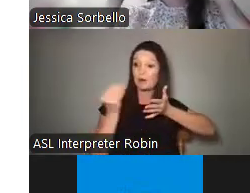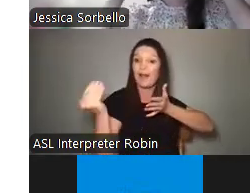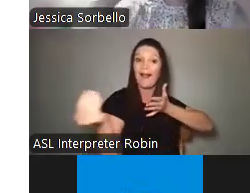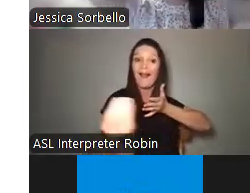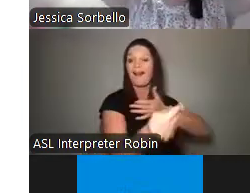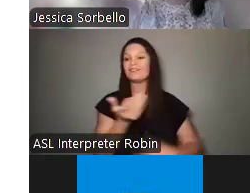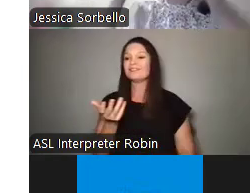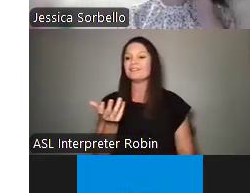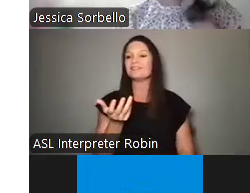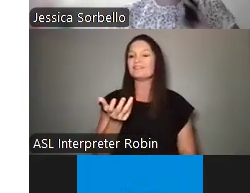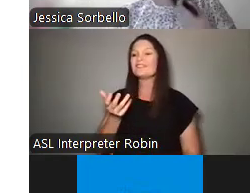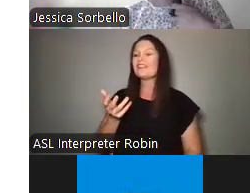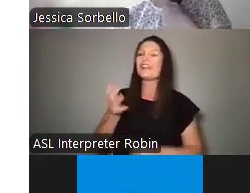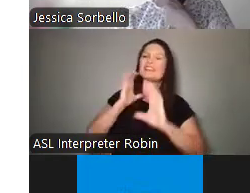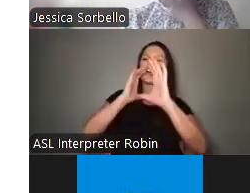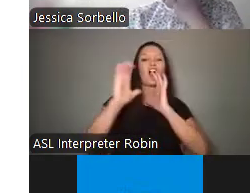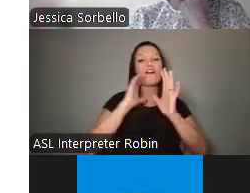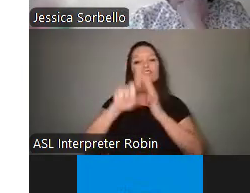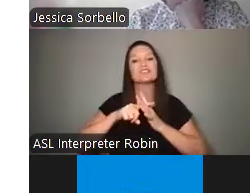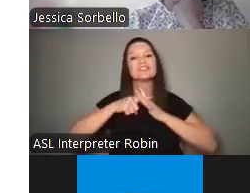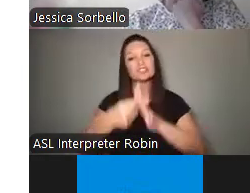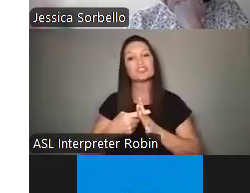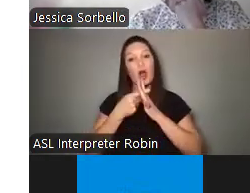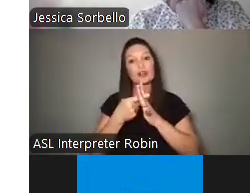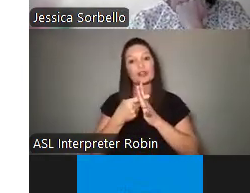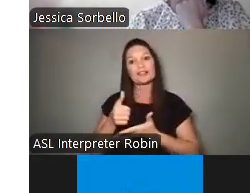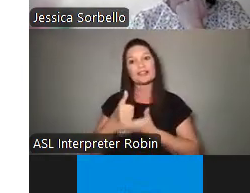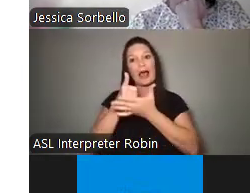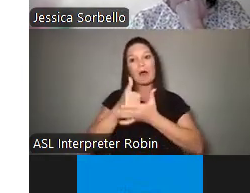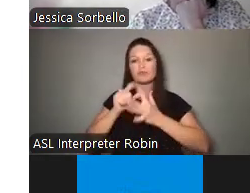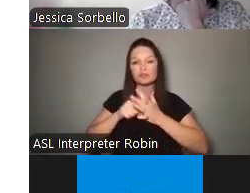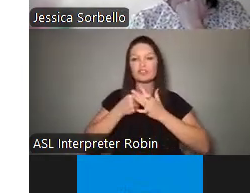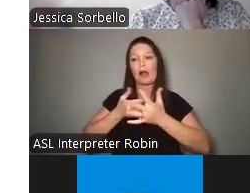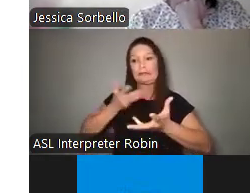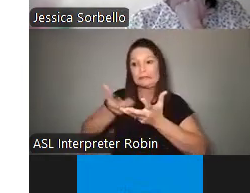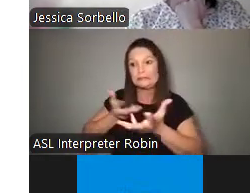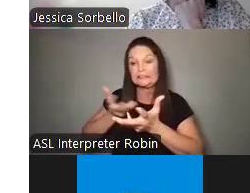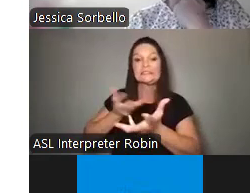er I think that resinated with a lot of the transition specialist and it was an easy way to open.